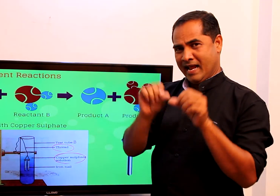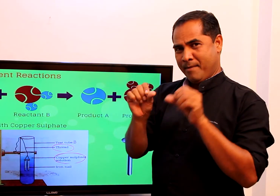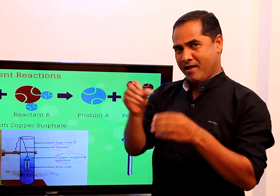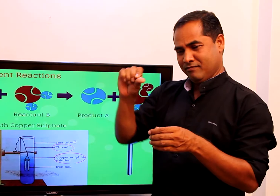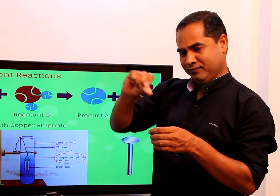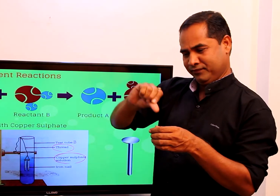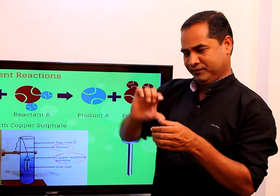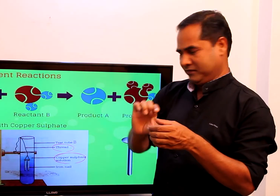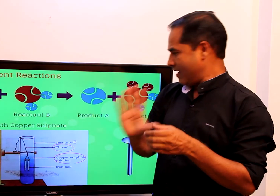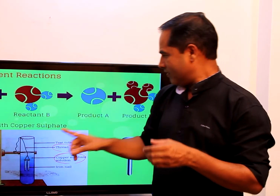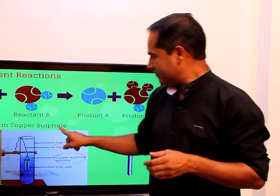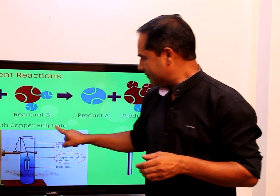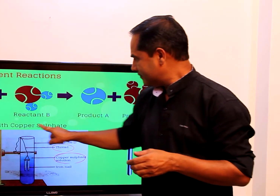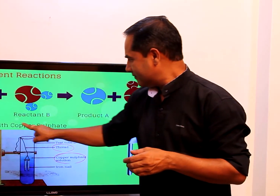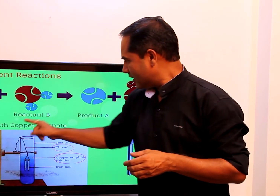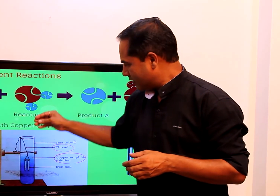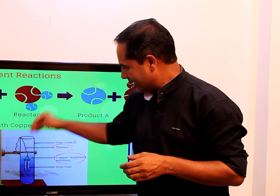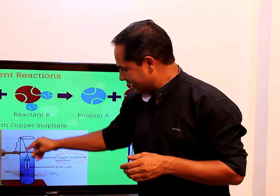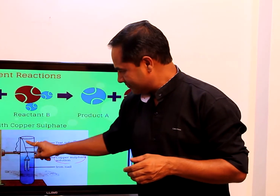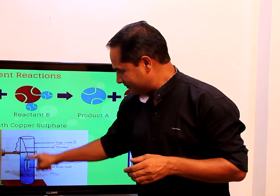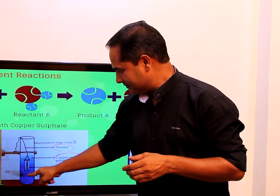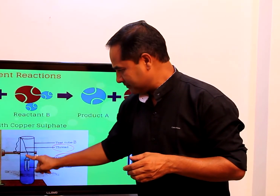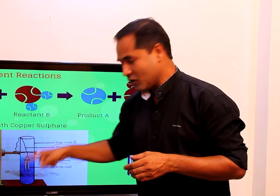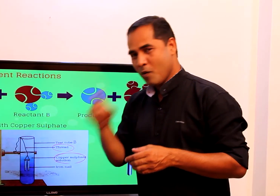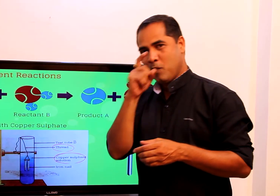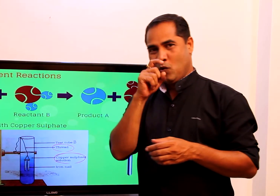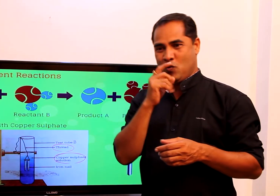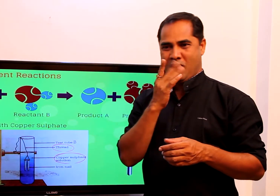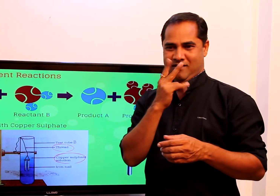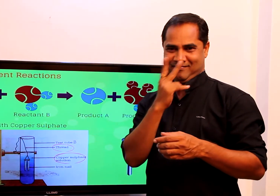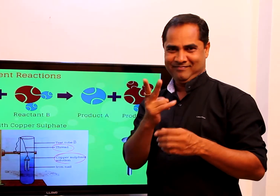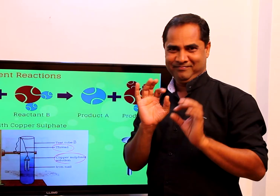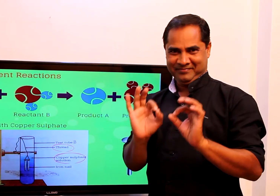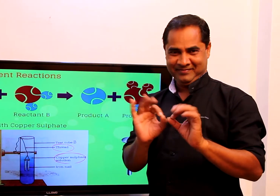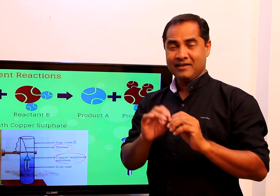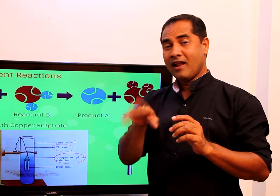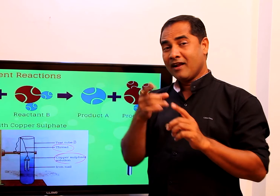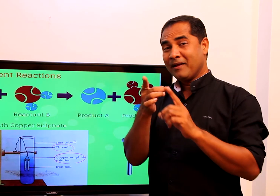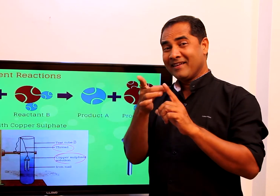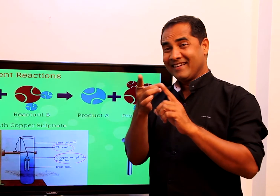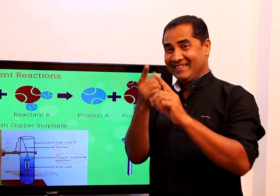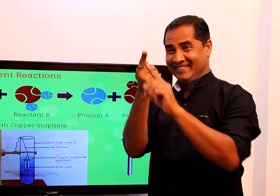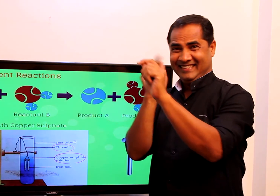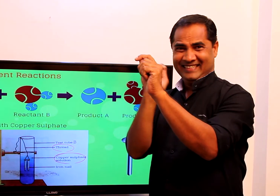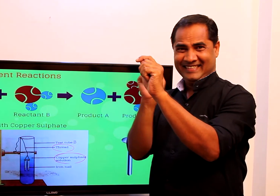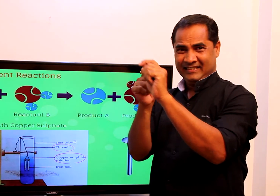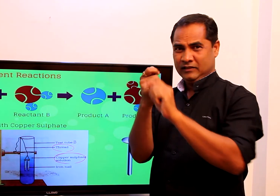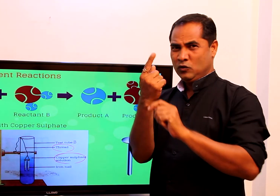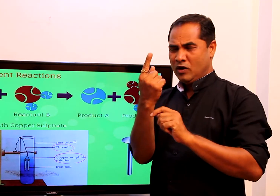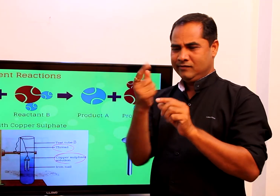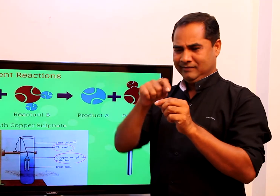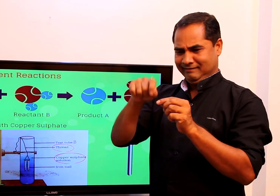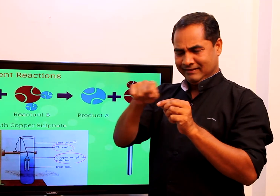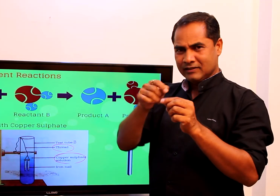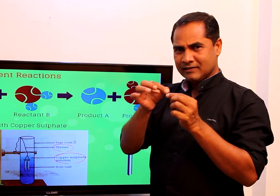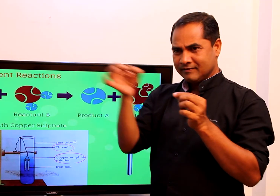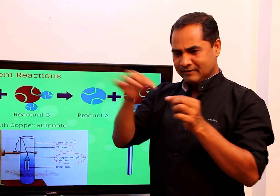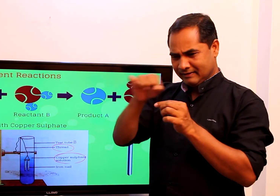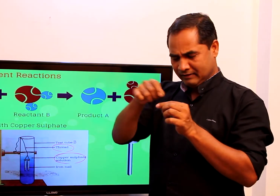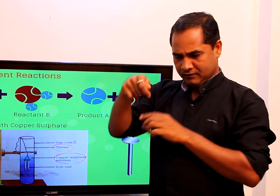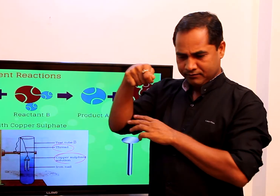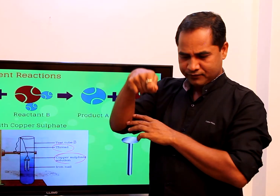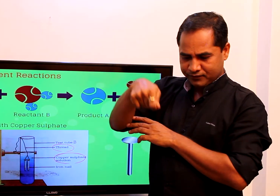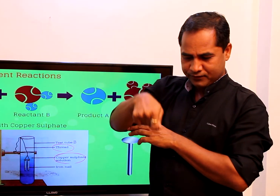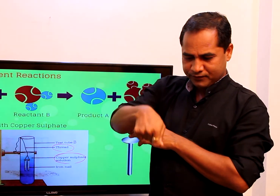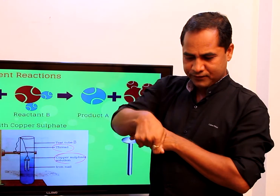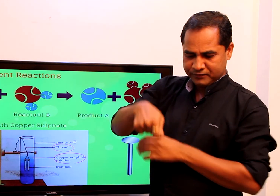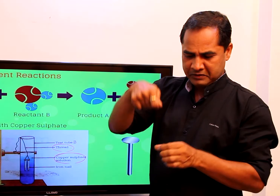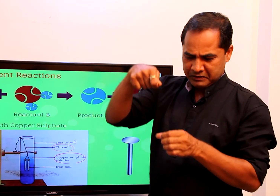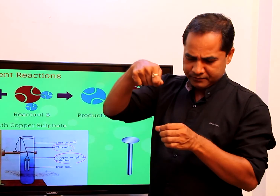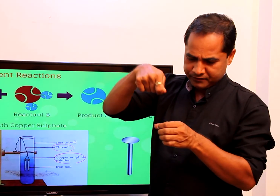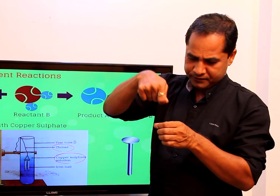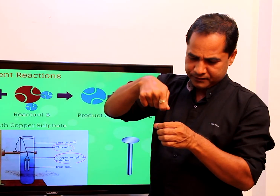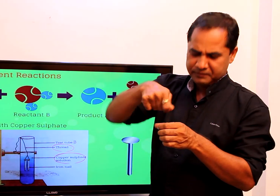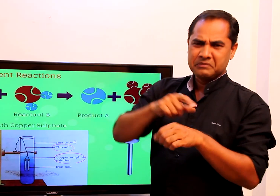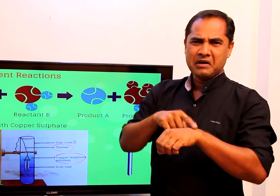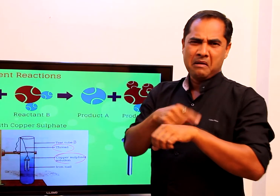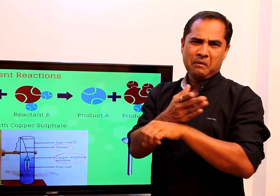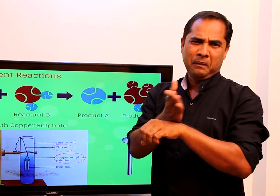sulphate solution and that is the iron nail, that you have dipped into the